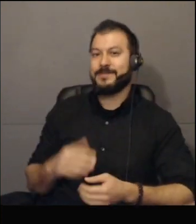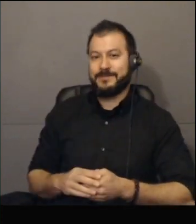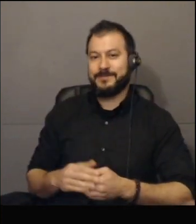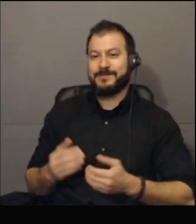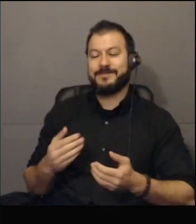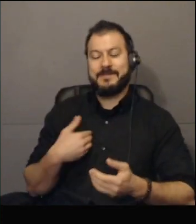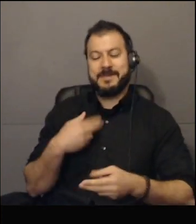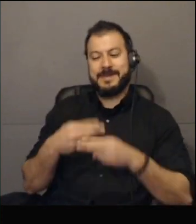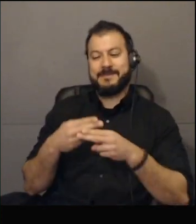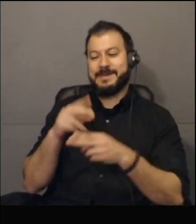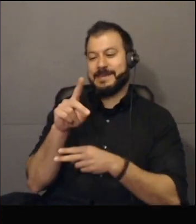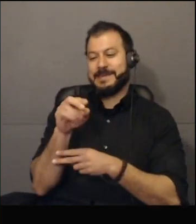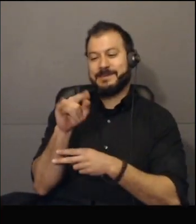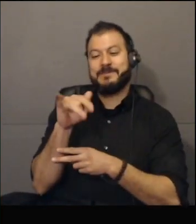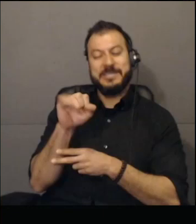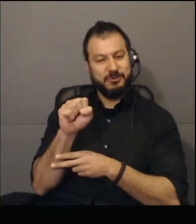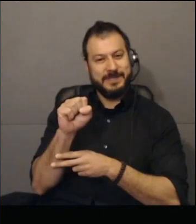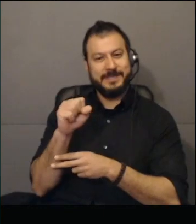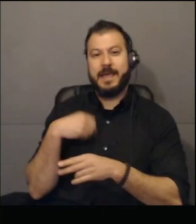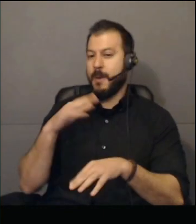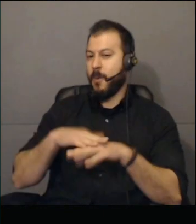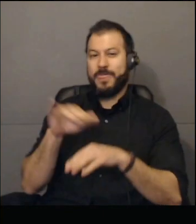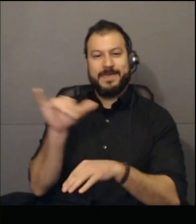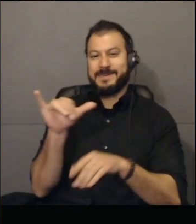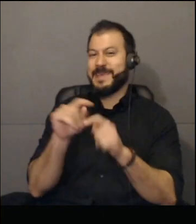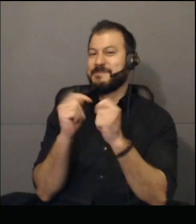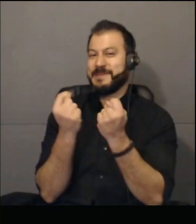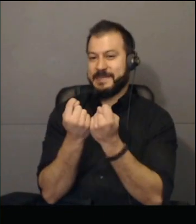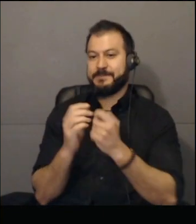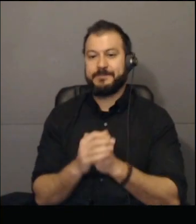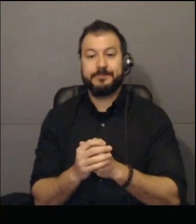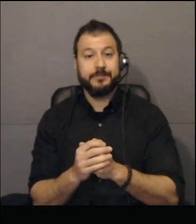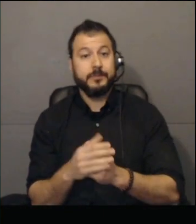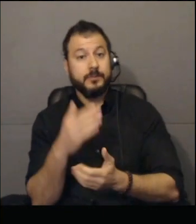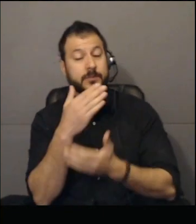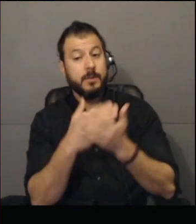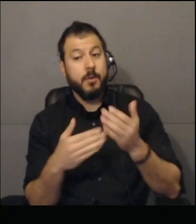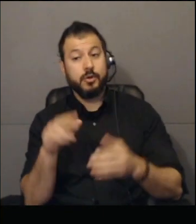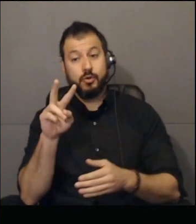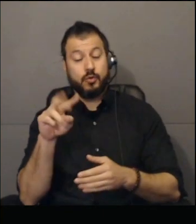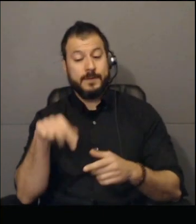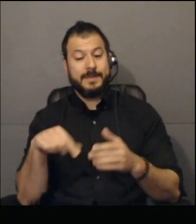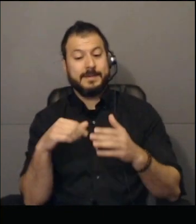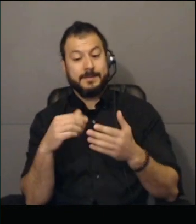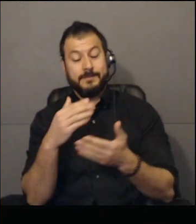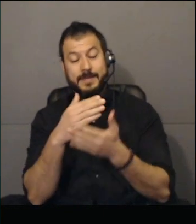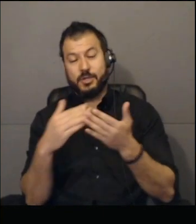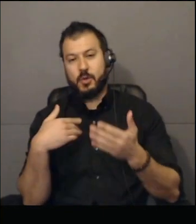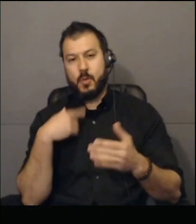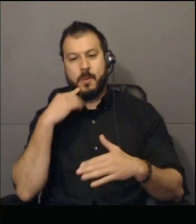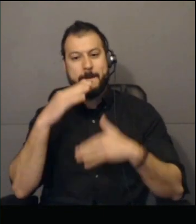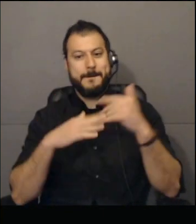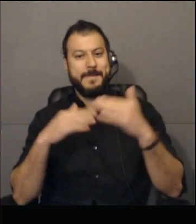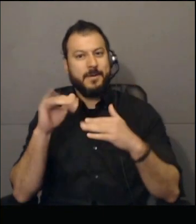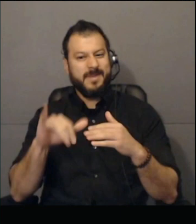Continue on the same team. In Part 2 of this session, will build off the game servers we deployed in part